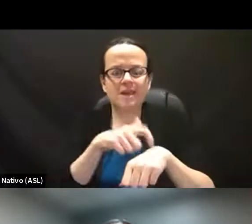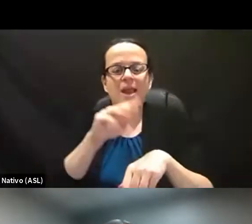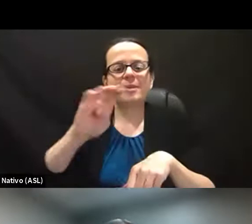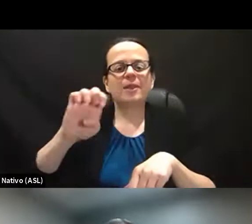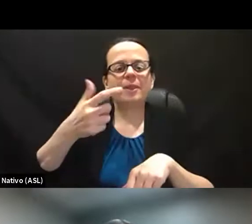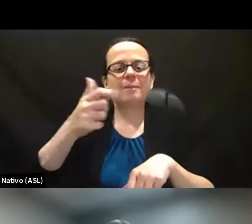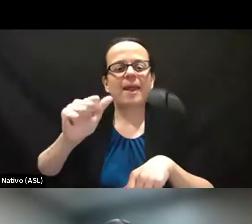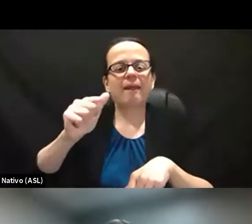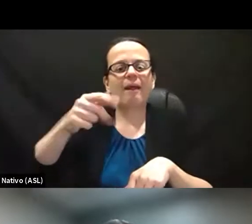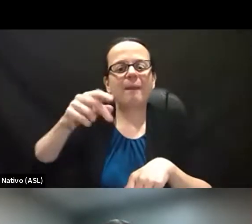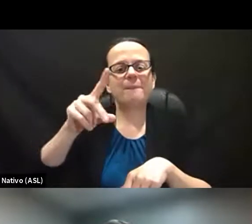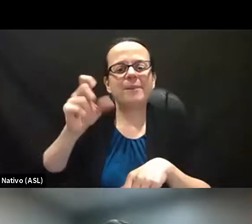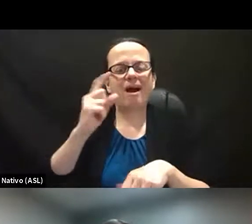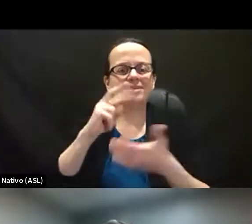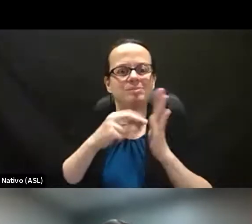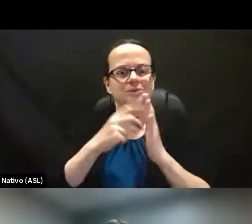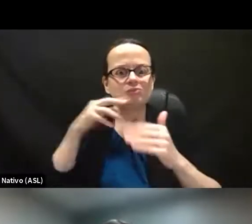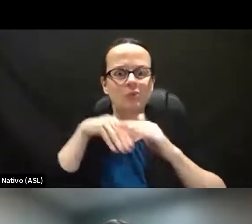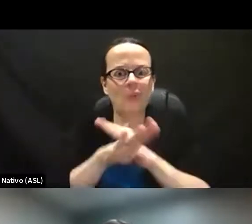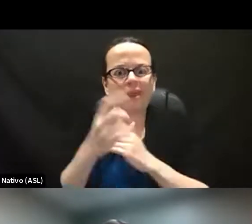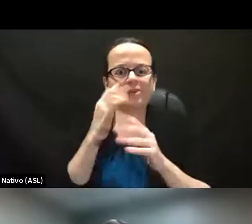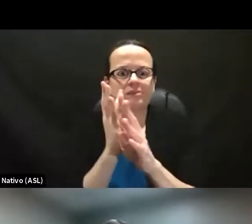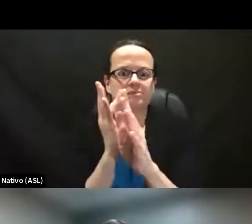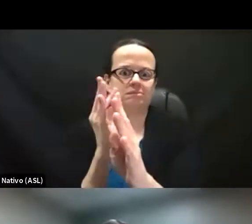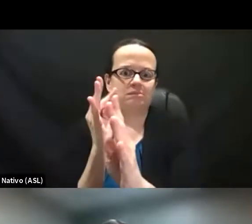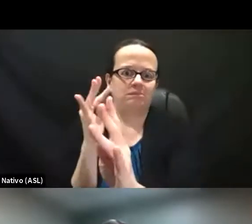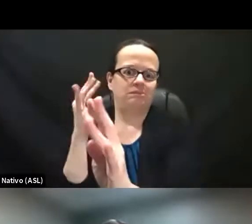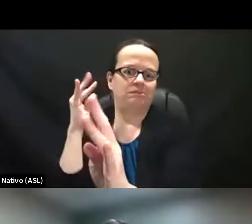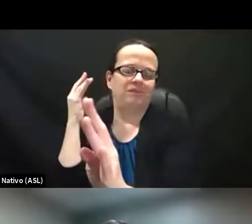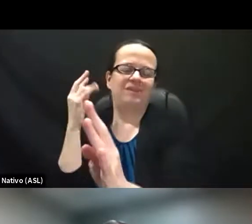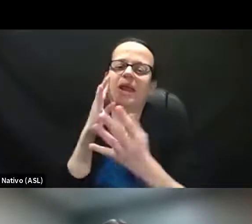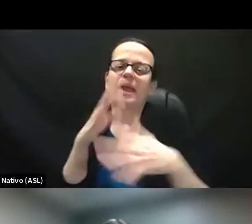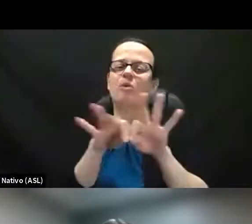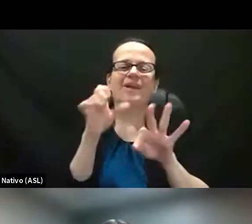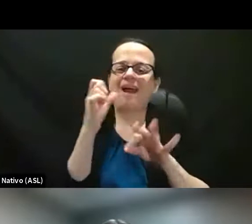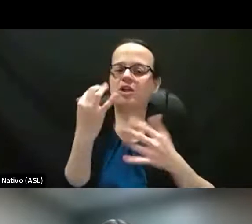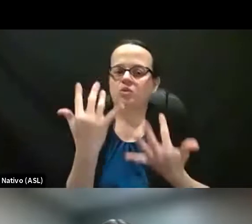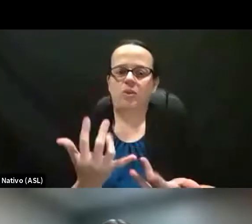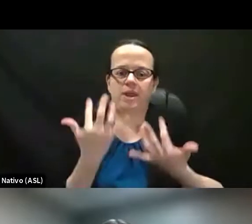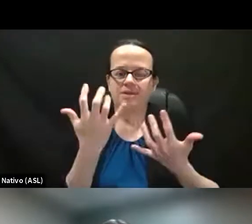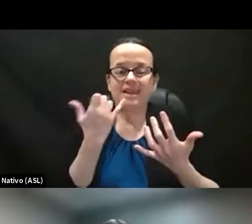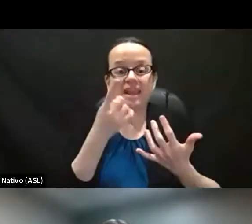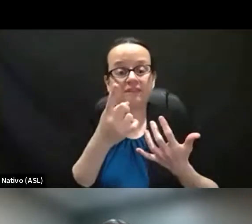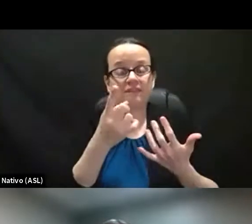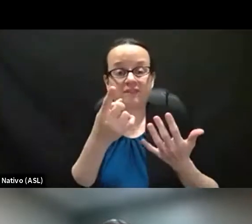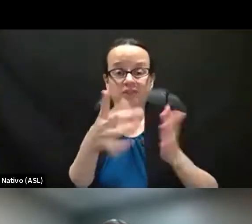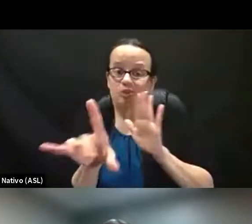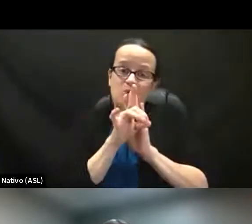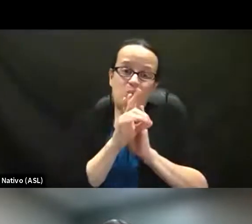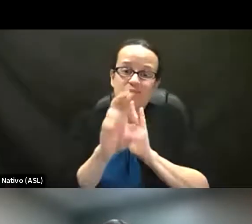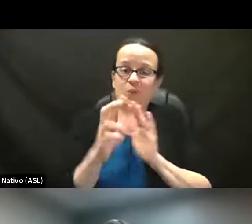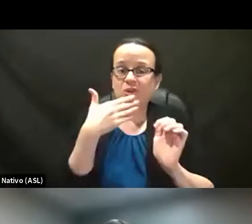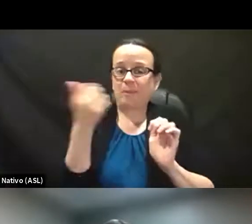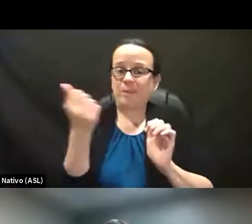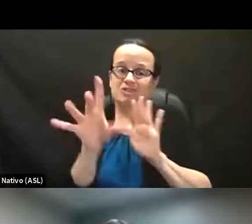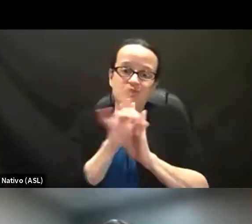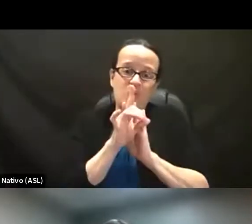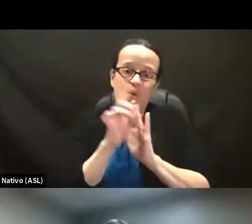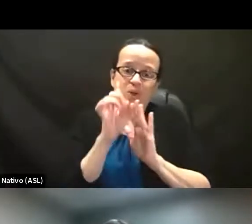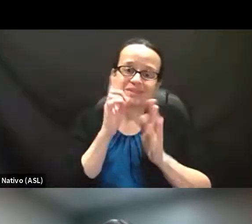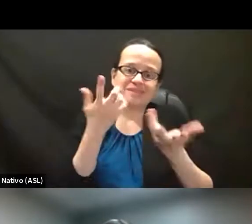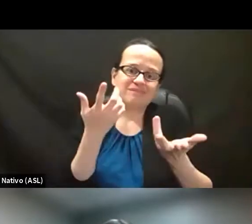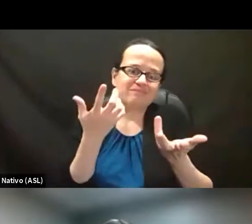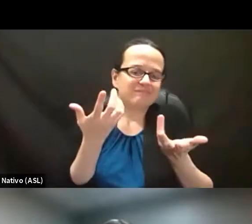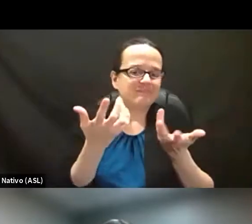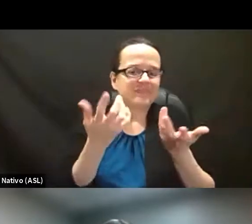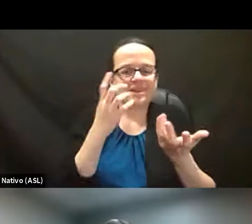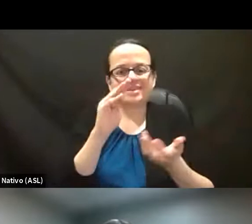Janice Hoffman (Pharm.D): I think that's a really important thing that they're not waiting around That being said, if your only choice or your best choice is to get it at a mega clinic then get it they're.